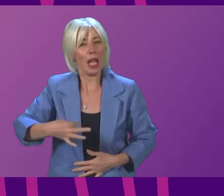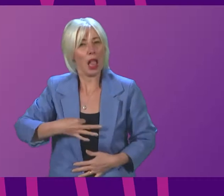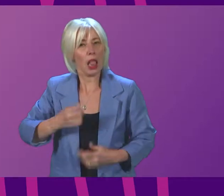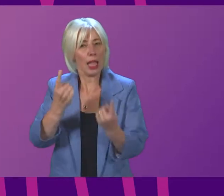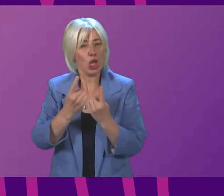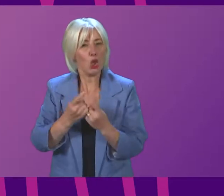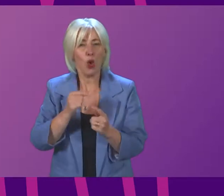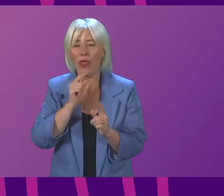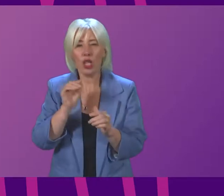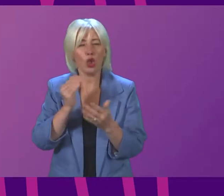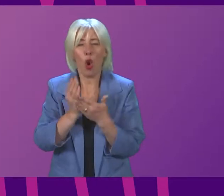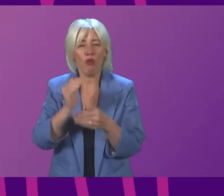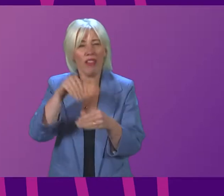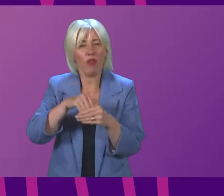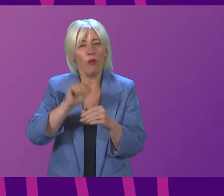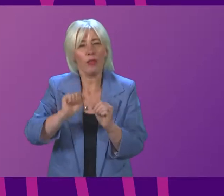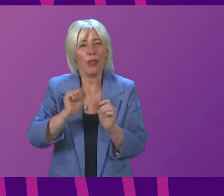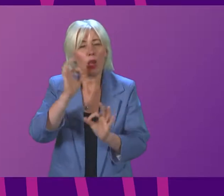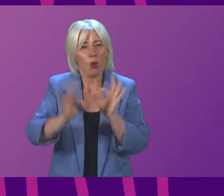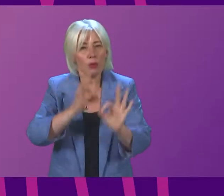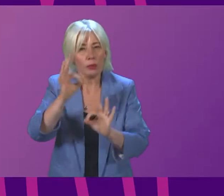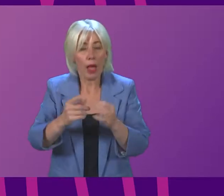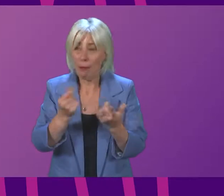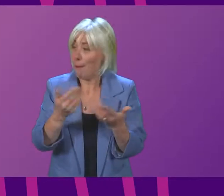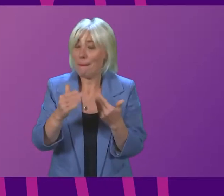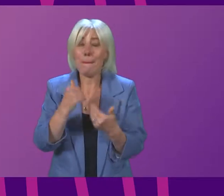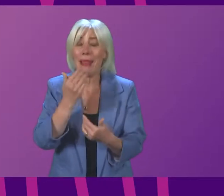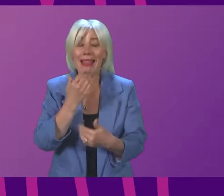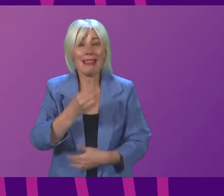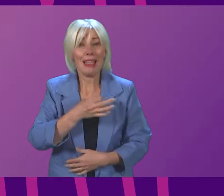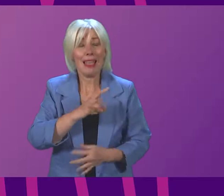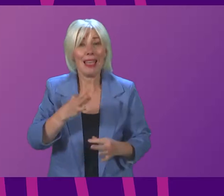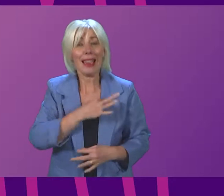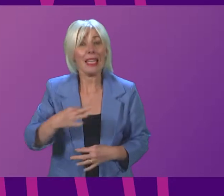inquiry. There are plenty of clinical advisers who can consider the treatment of long Covid.